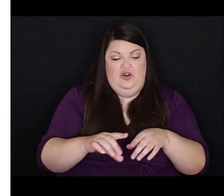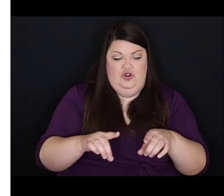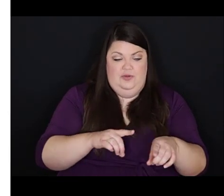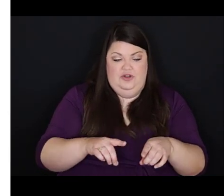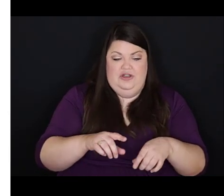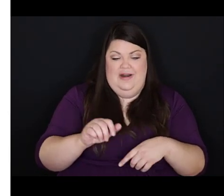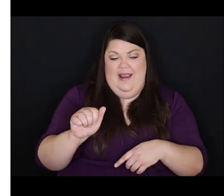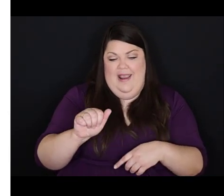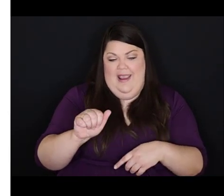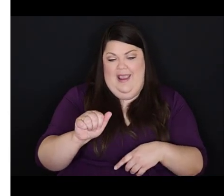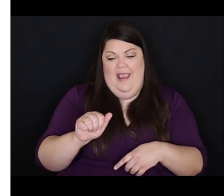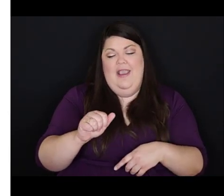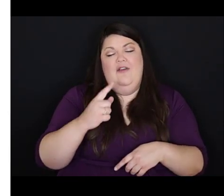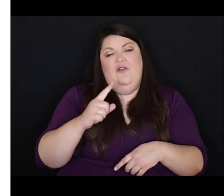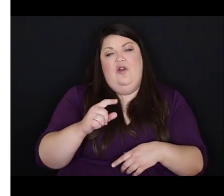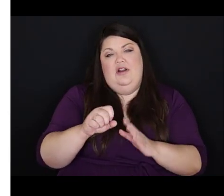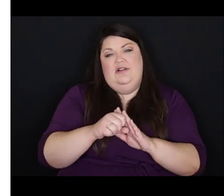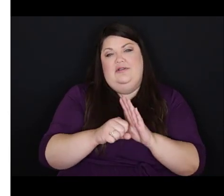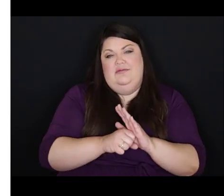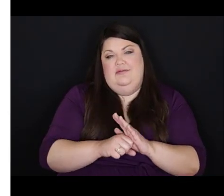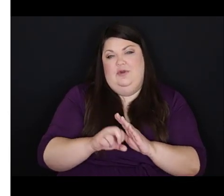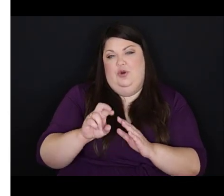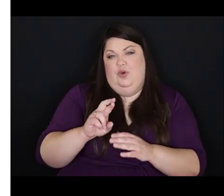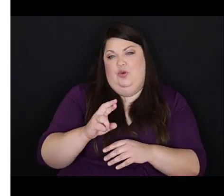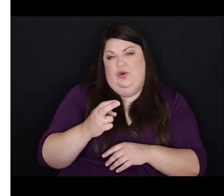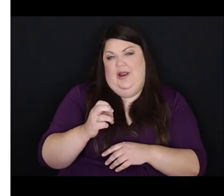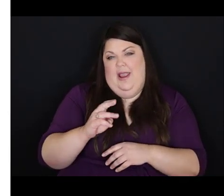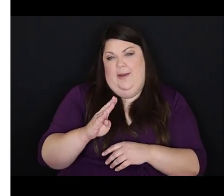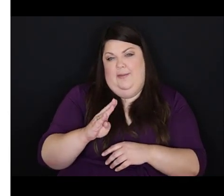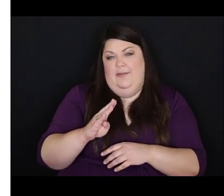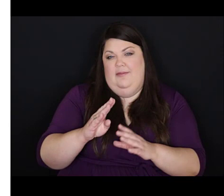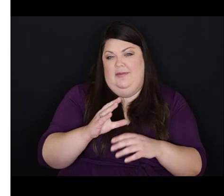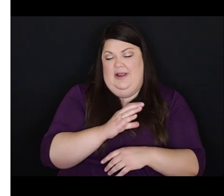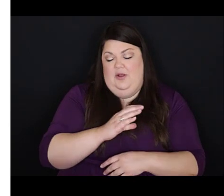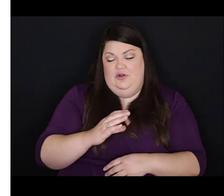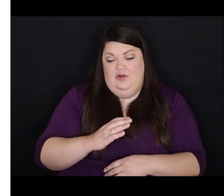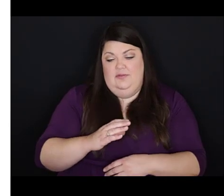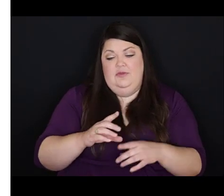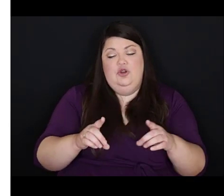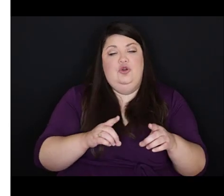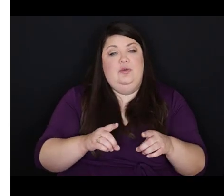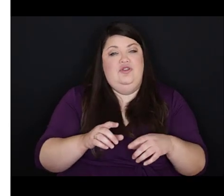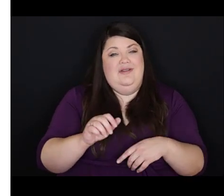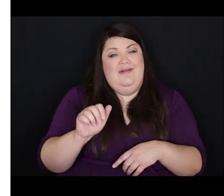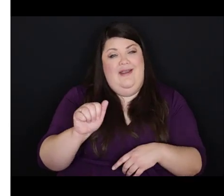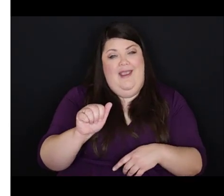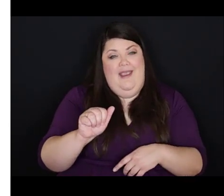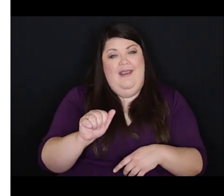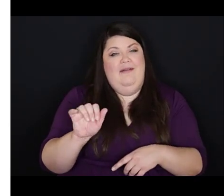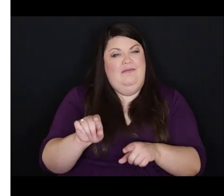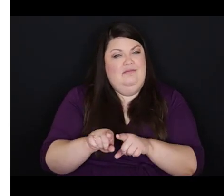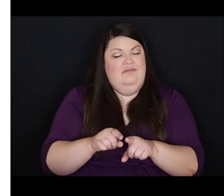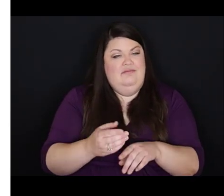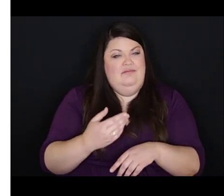Rehabilitation Council. Description (a), as before, requires the Input of the State